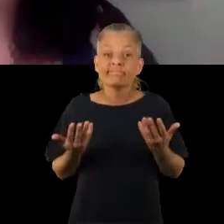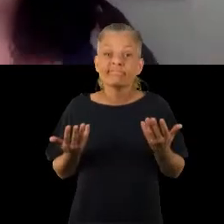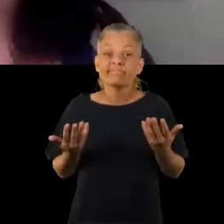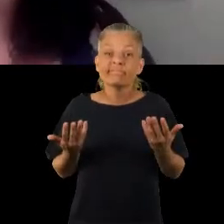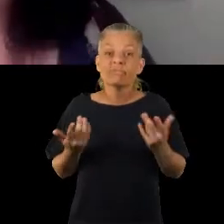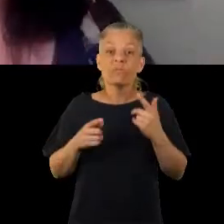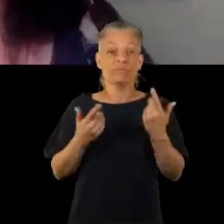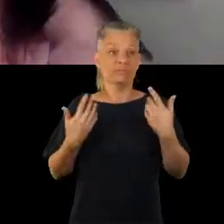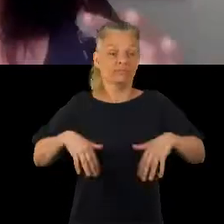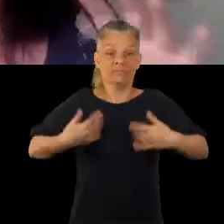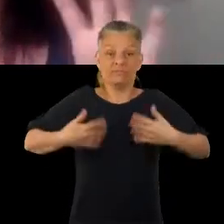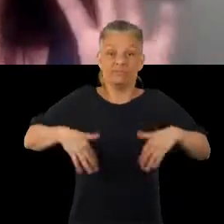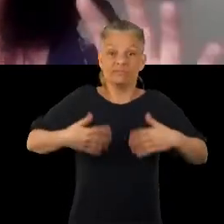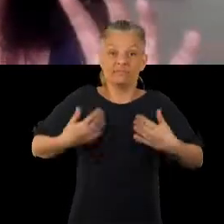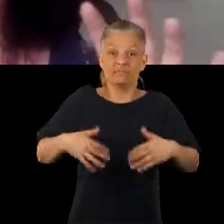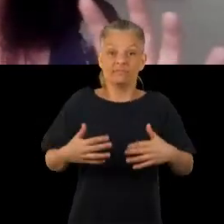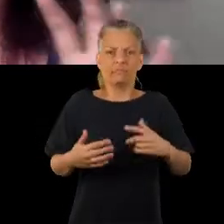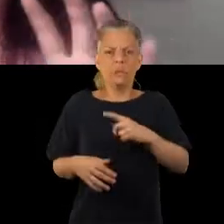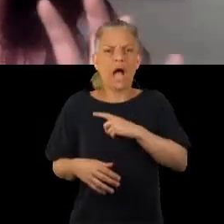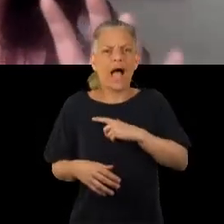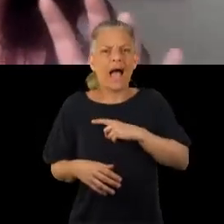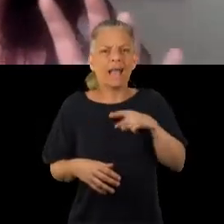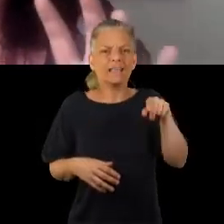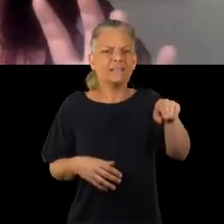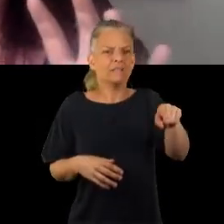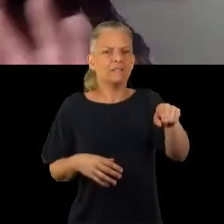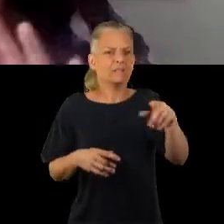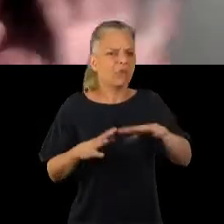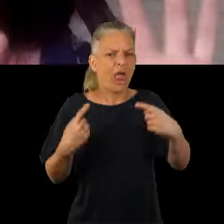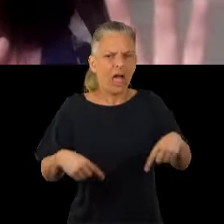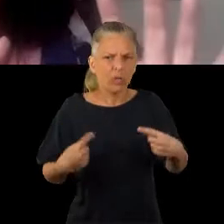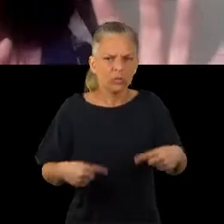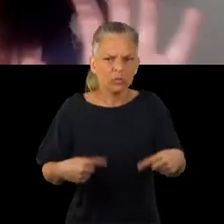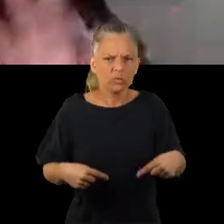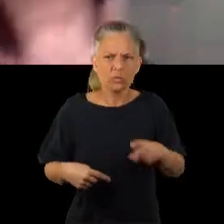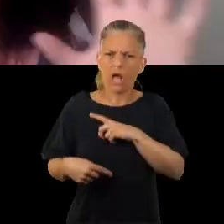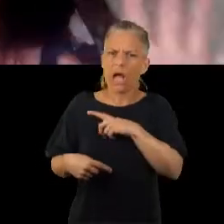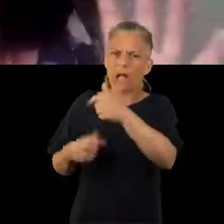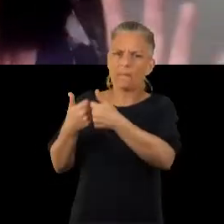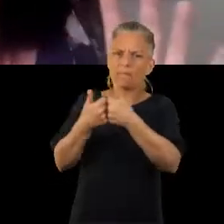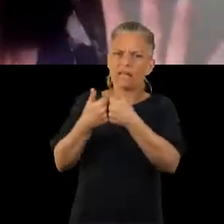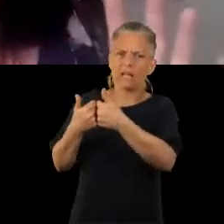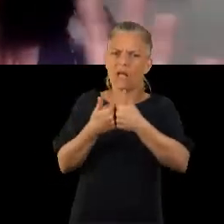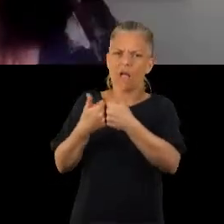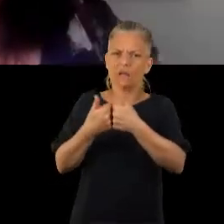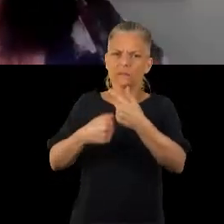we don’t? Like really think about not excluding those staff groups from each other.